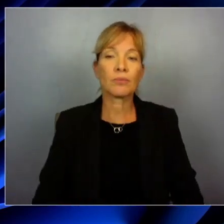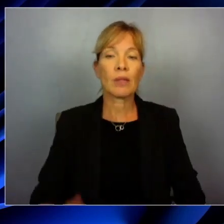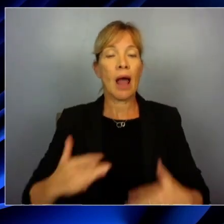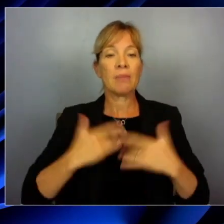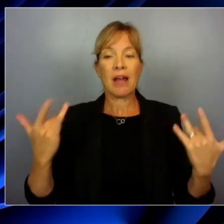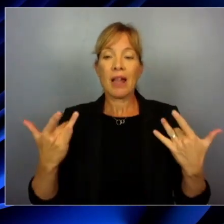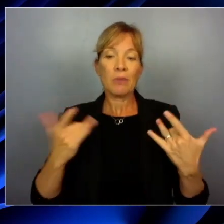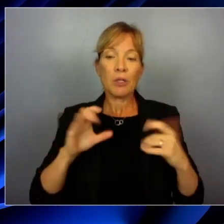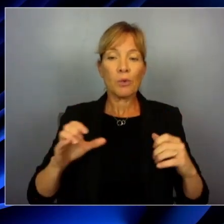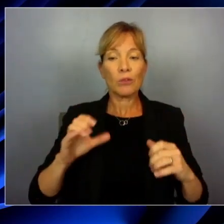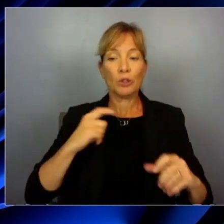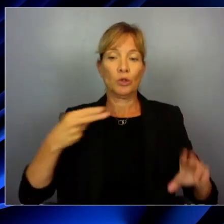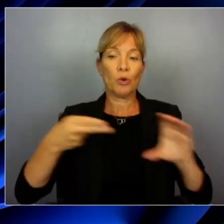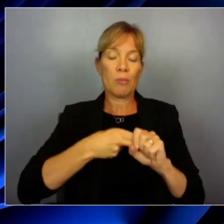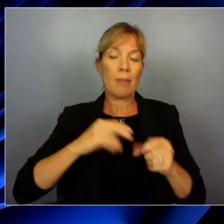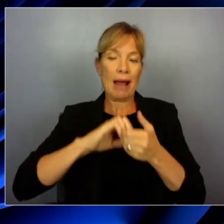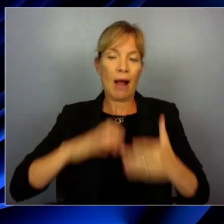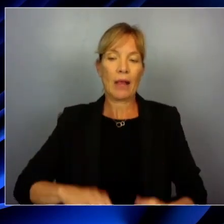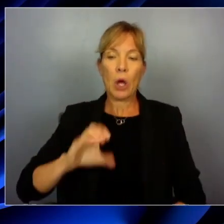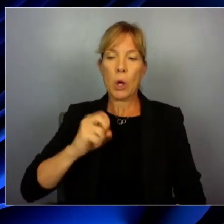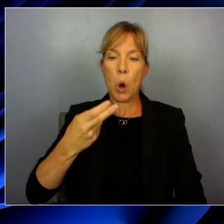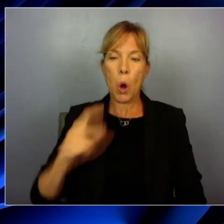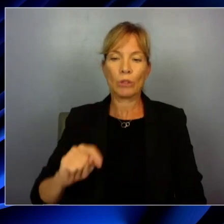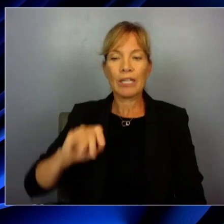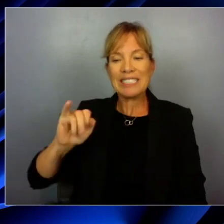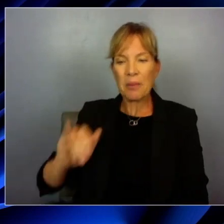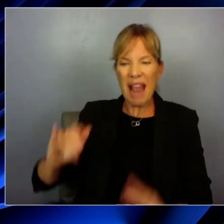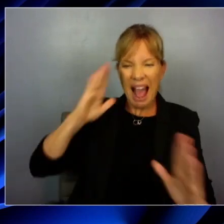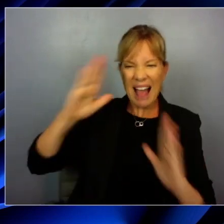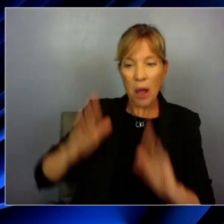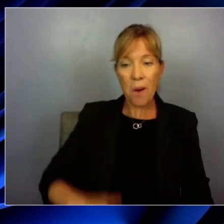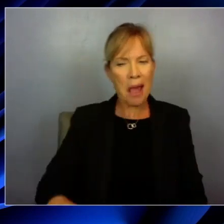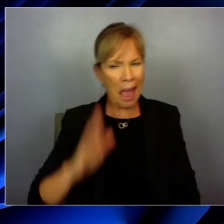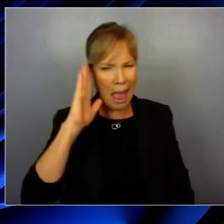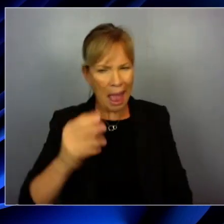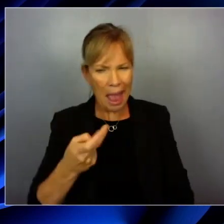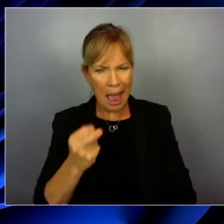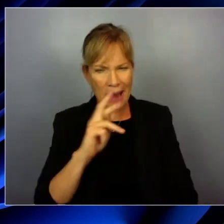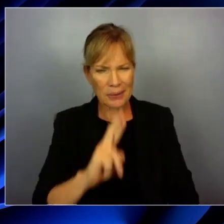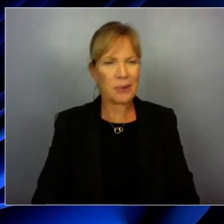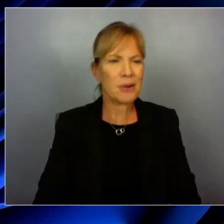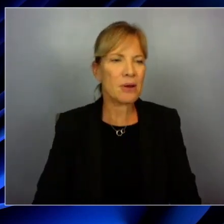My co-host, Jeremy hey Jeremy. Hey Hector, I'm Jeremy Curry.